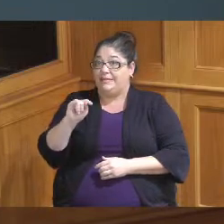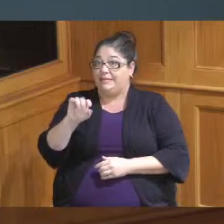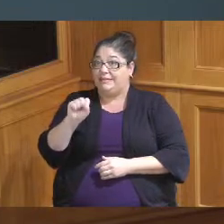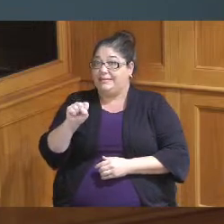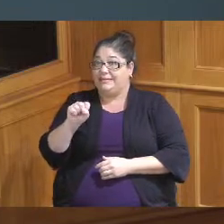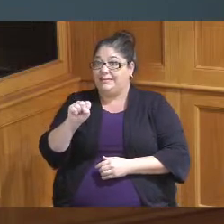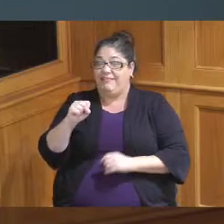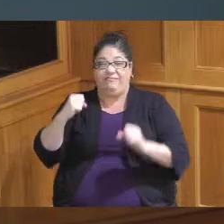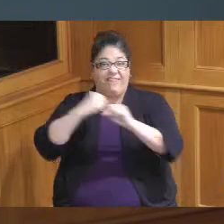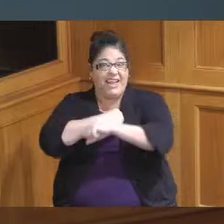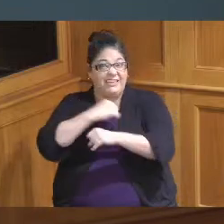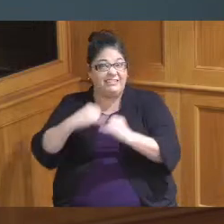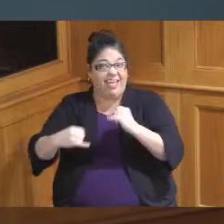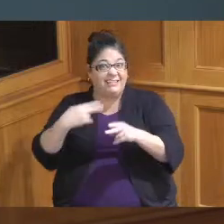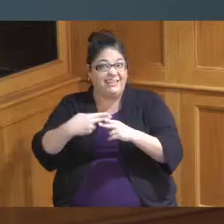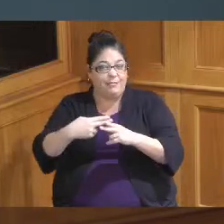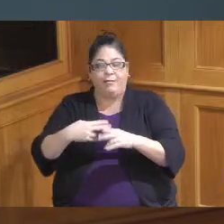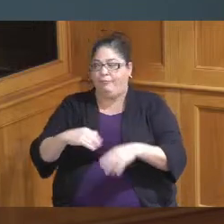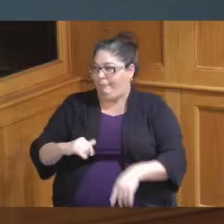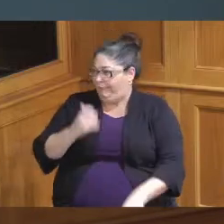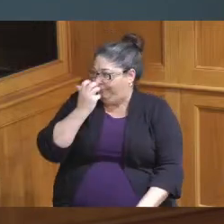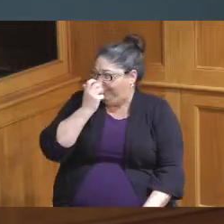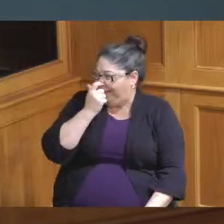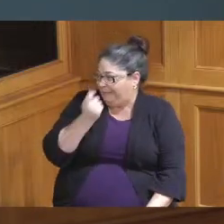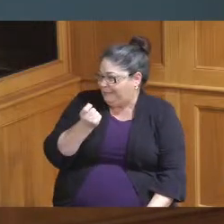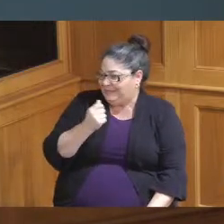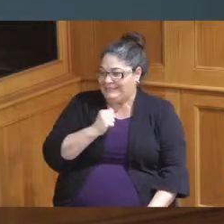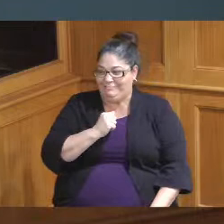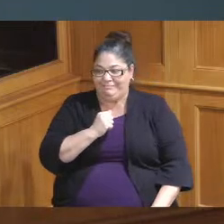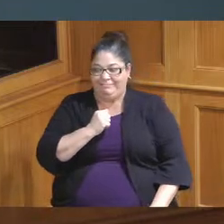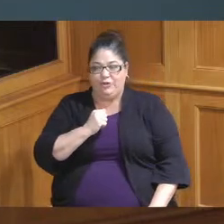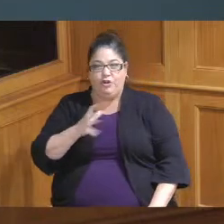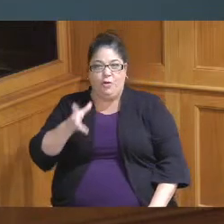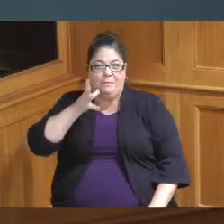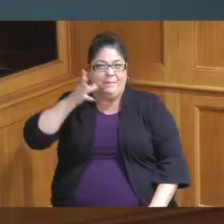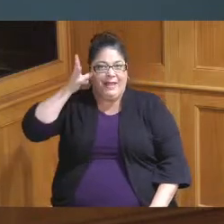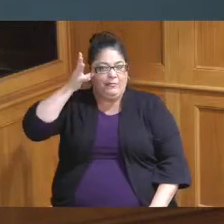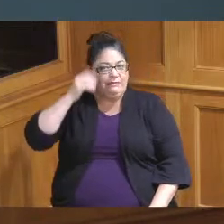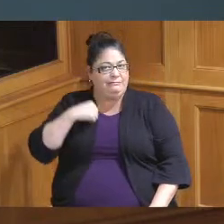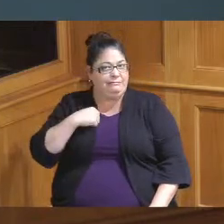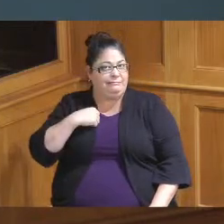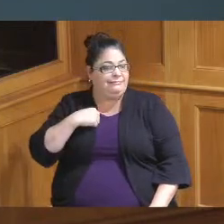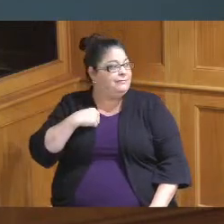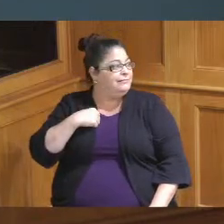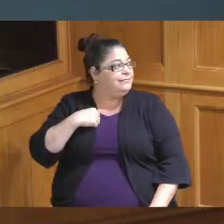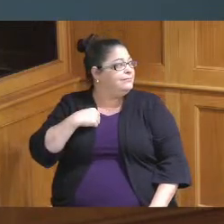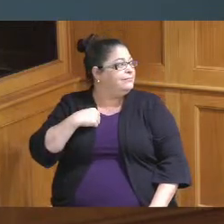what a name Fights your parents knew oh Stephanie is really good oh you like the